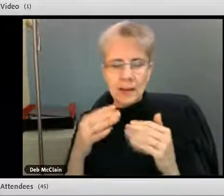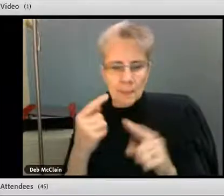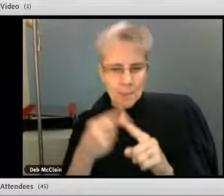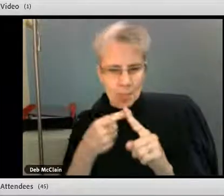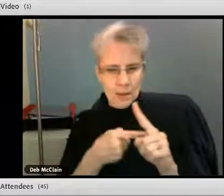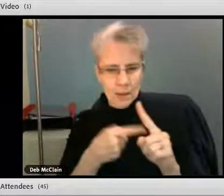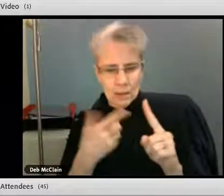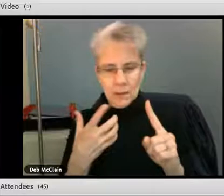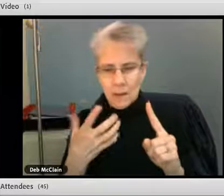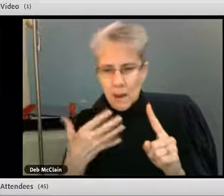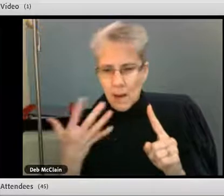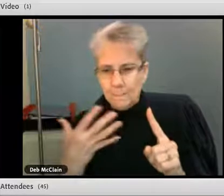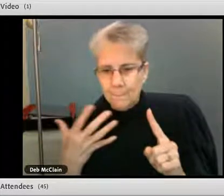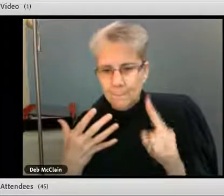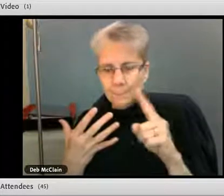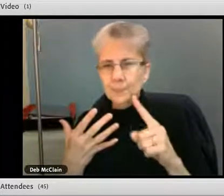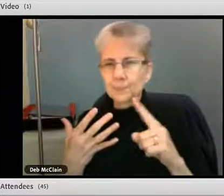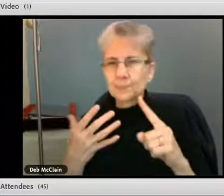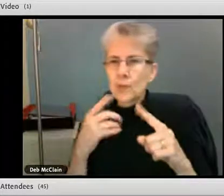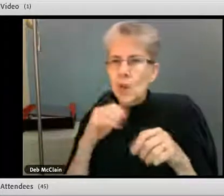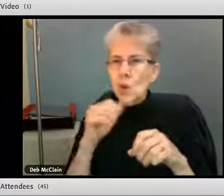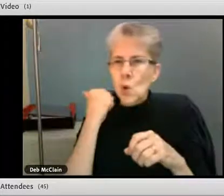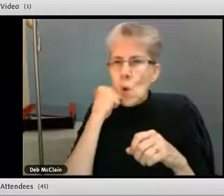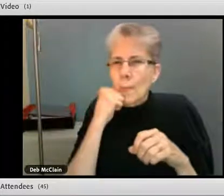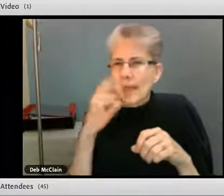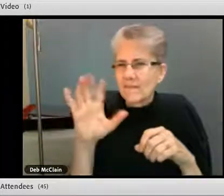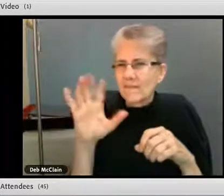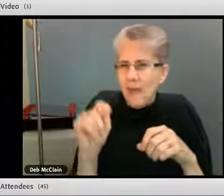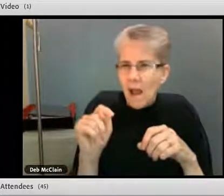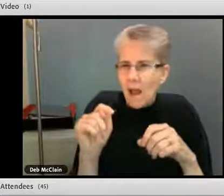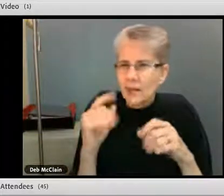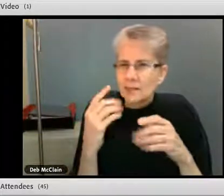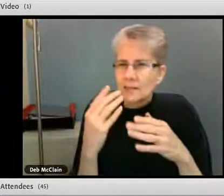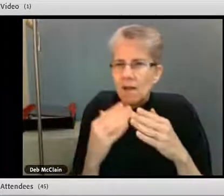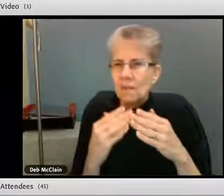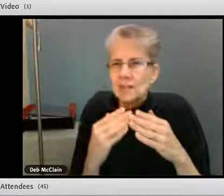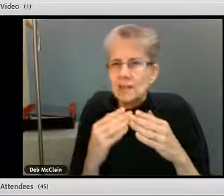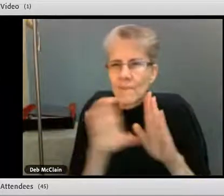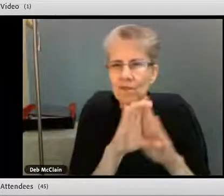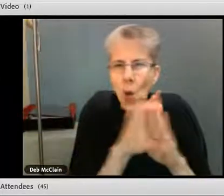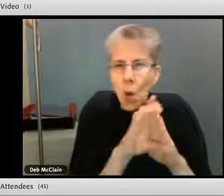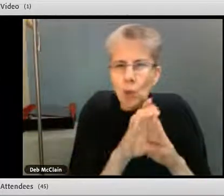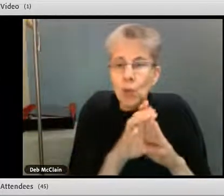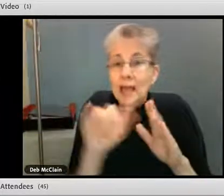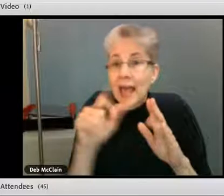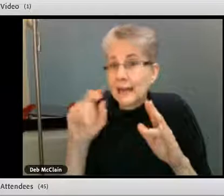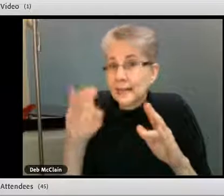Usually a font of some stock photos and some templates. I almost -- I would say two out of four weeks,